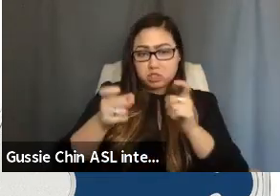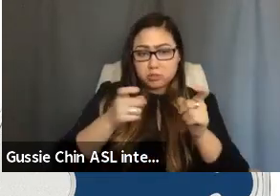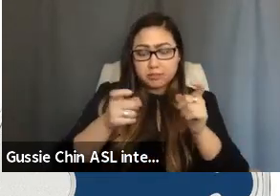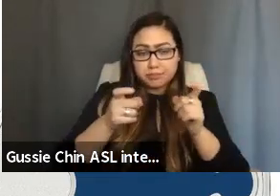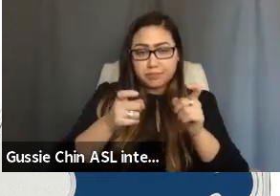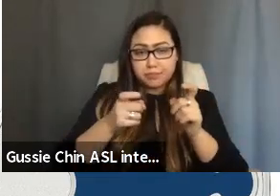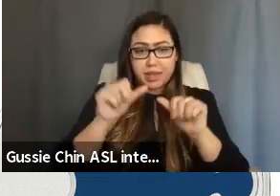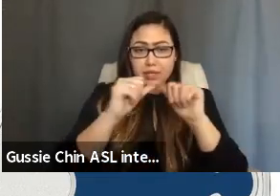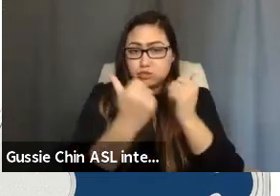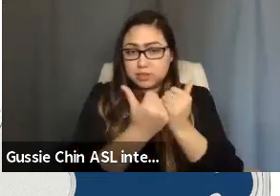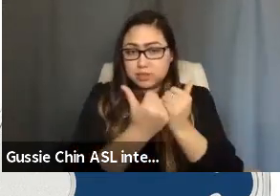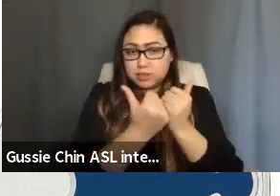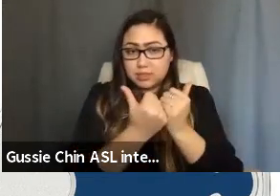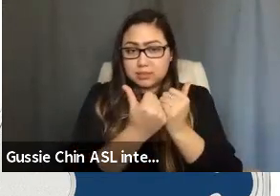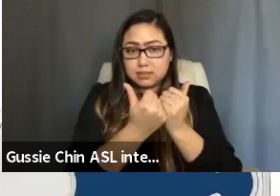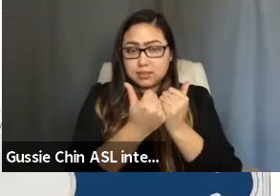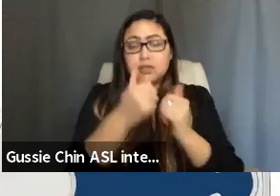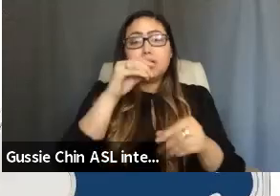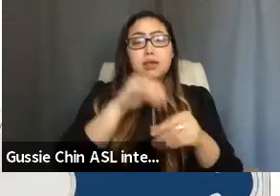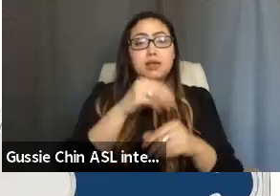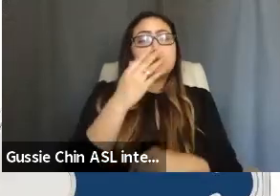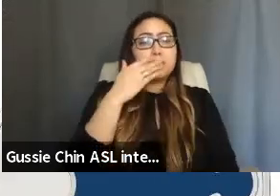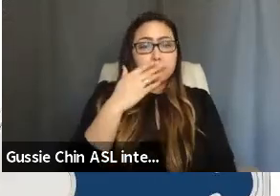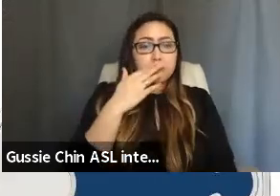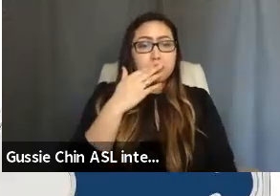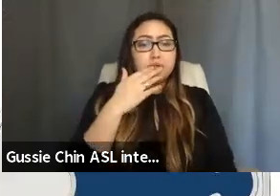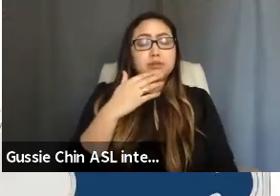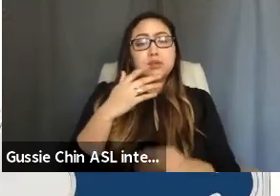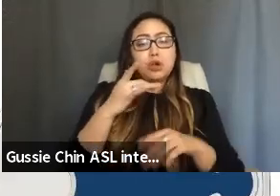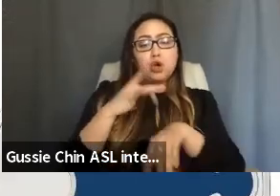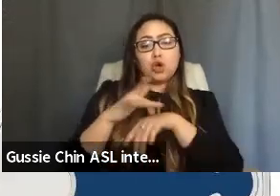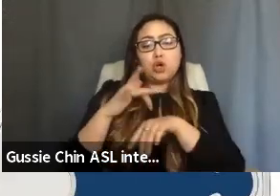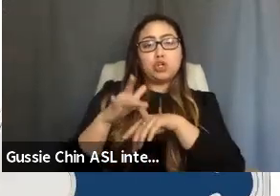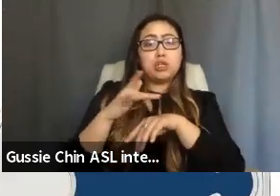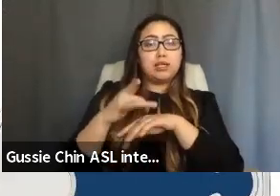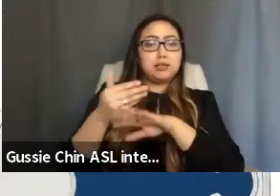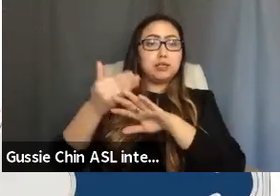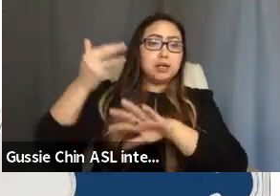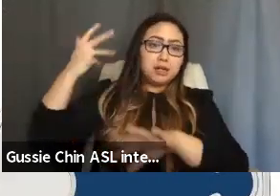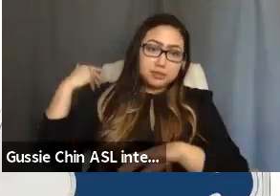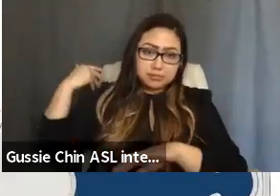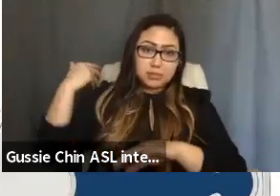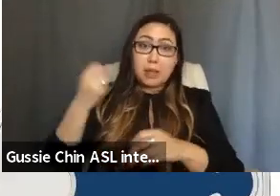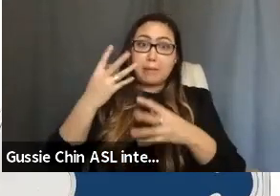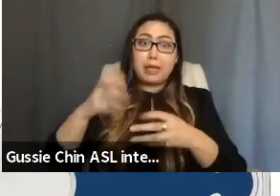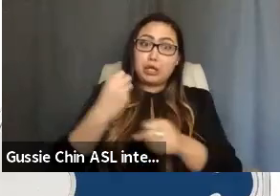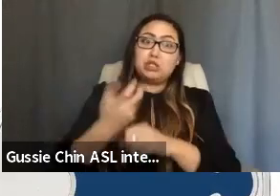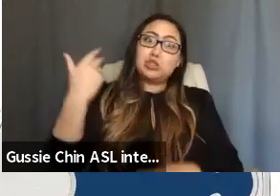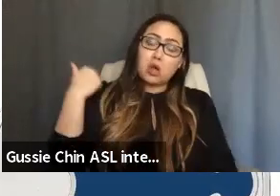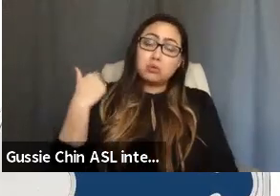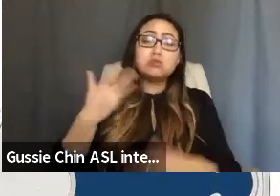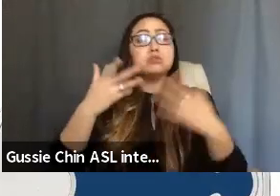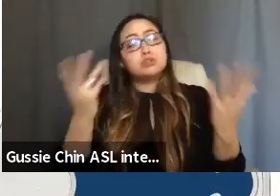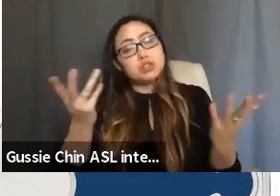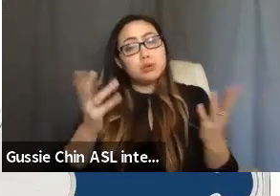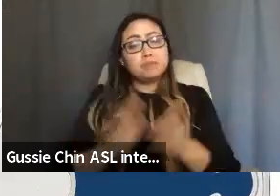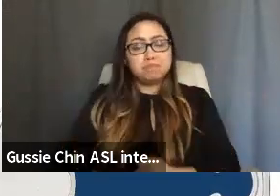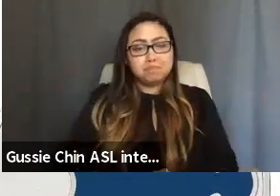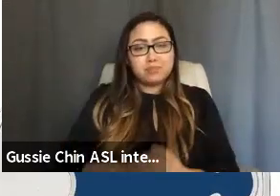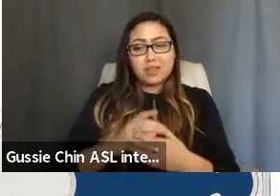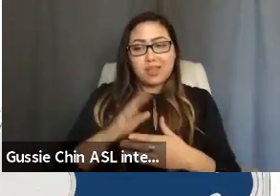agencies in Colorado early on. So that was many years ago as well. So those are all there.